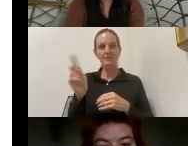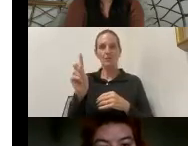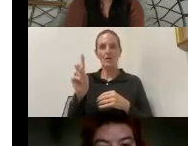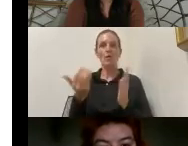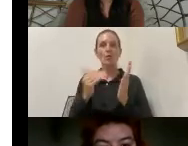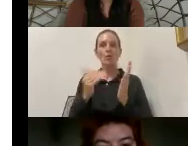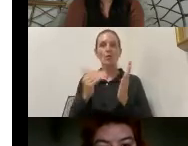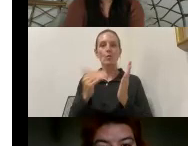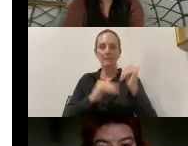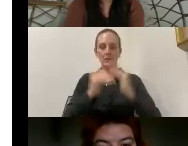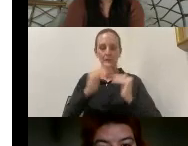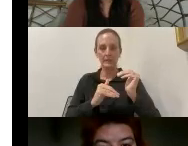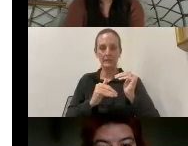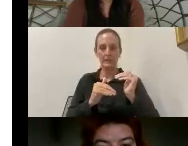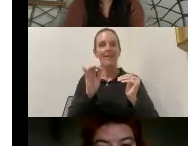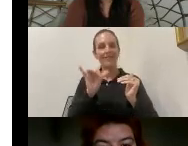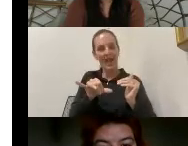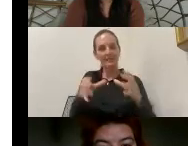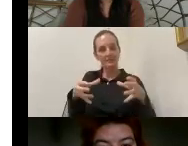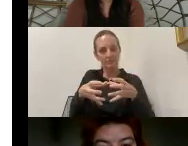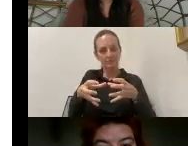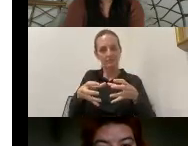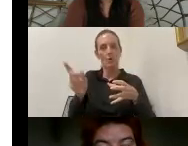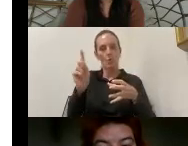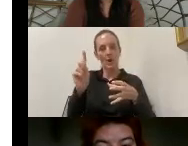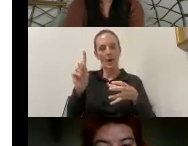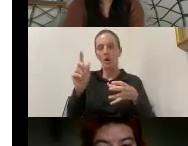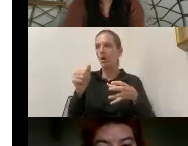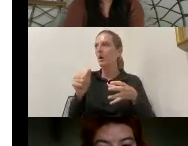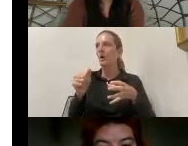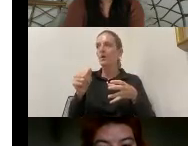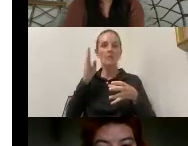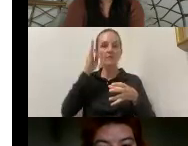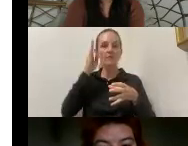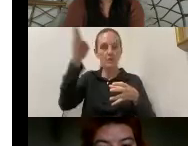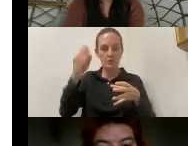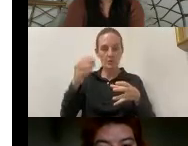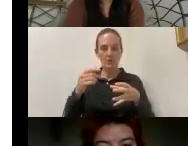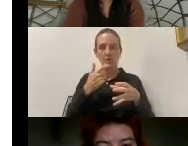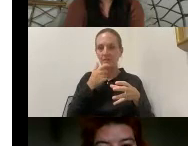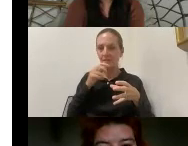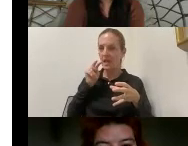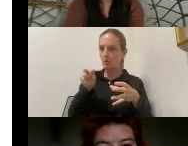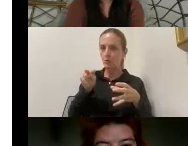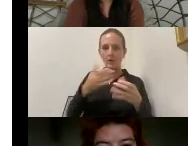where the ideas of the future come; that's when you can look at a baby it's like “oh i'm gonna build a daycare just for them”.